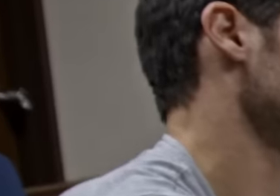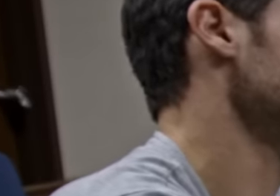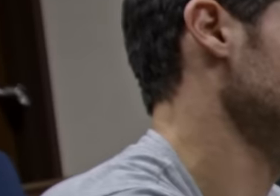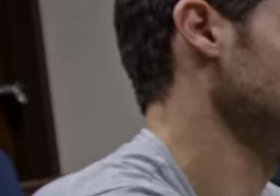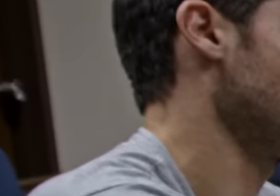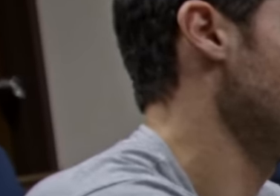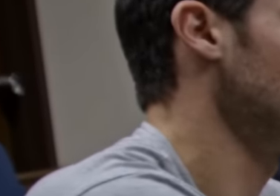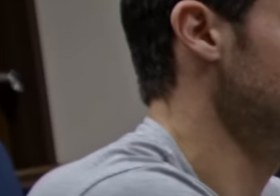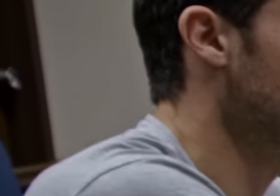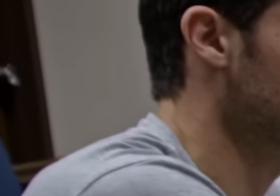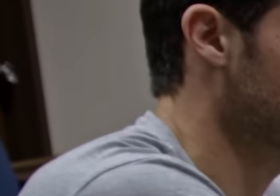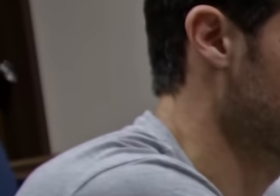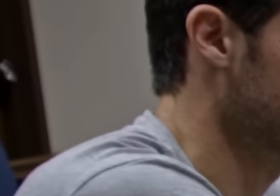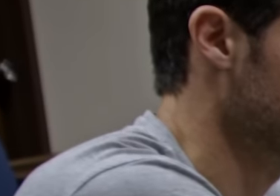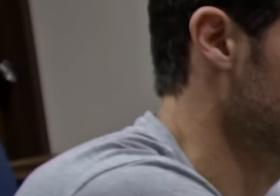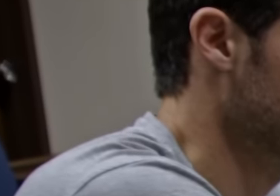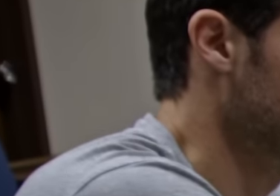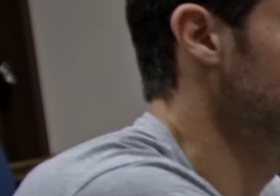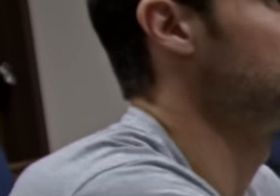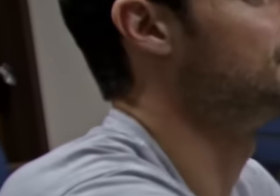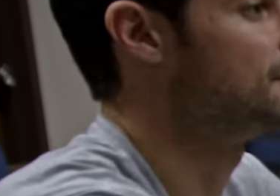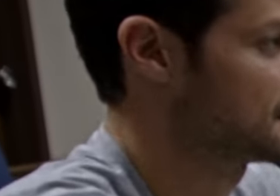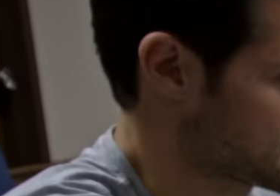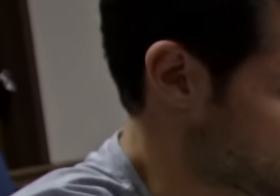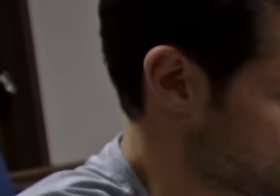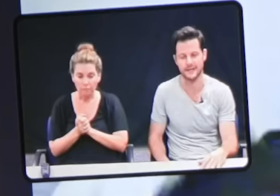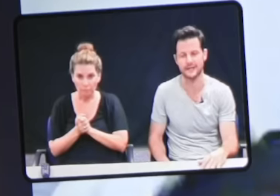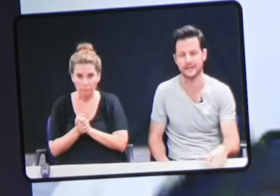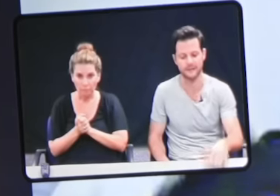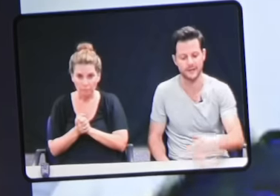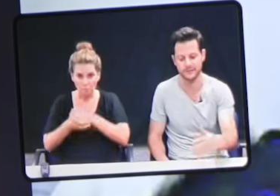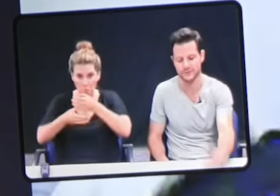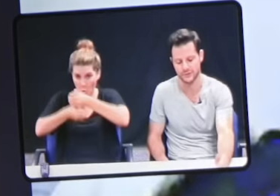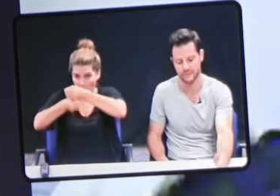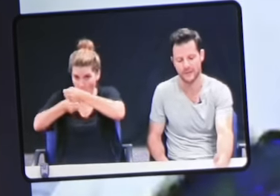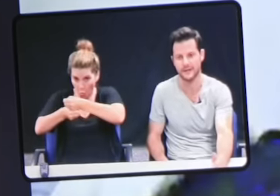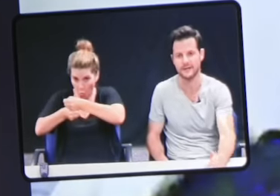That's initially how the other character meets him. So I'd love to just jump right in